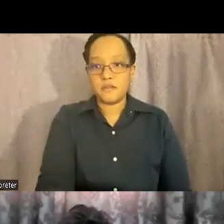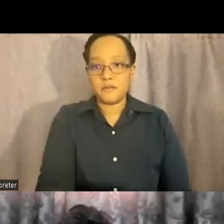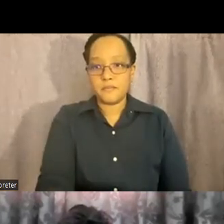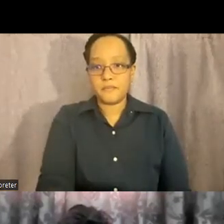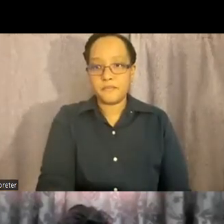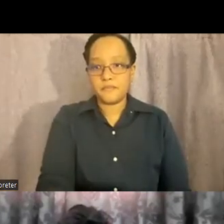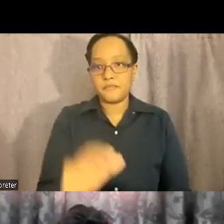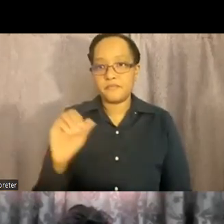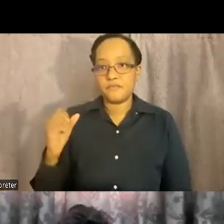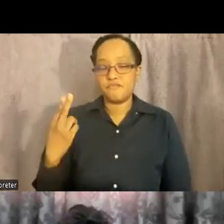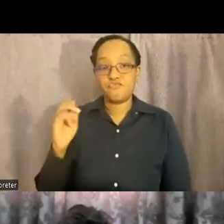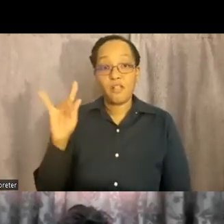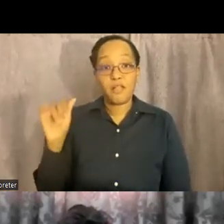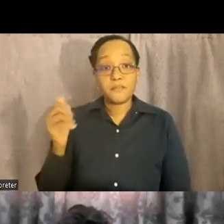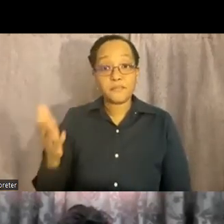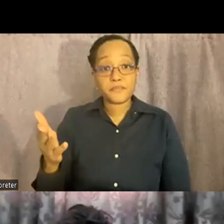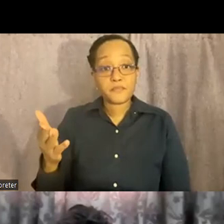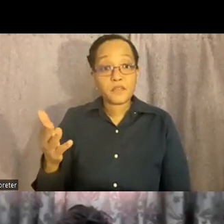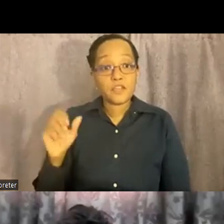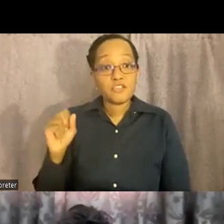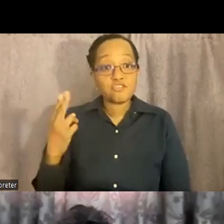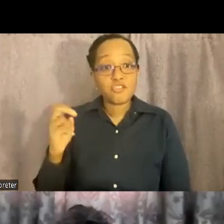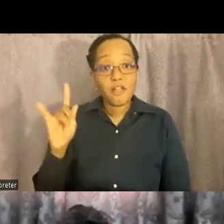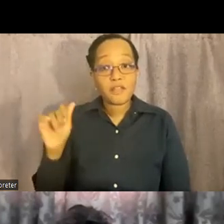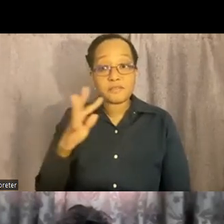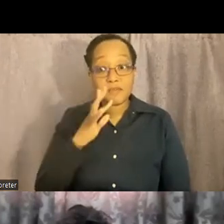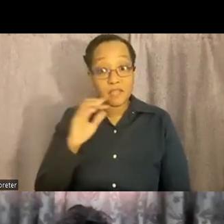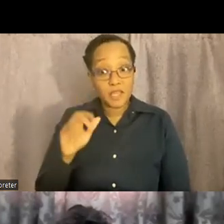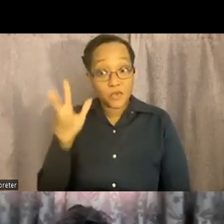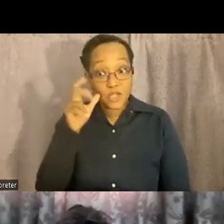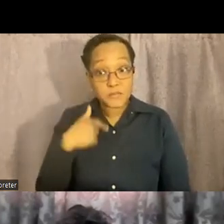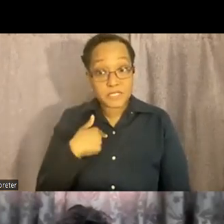Can you hear me now? Yes we can . >> SPEAKER: Avonelle .